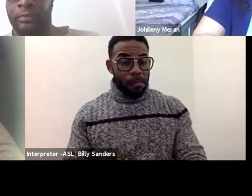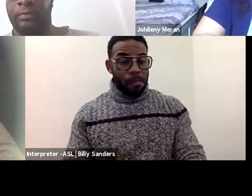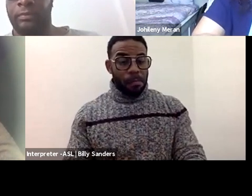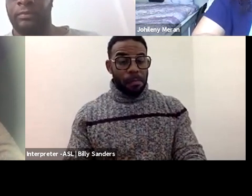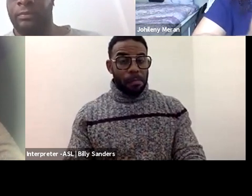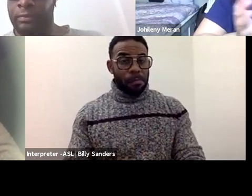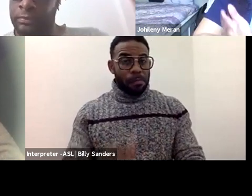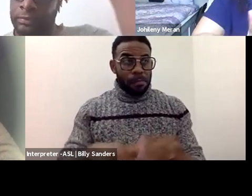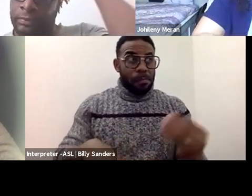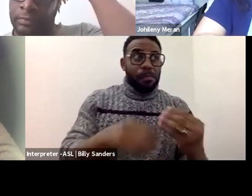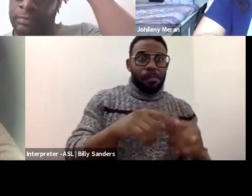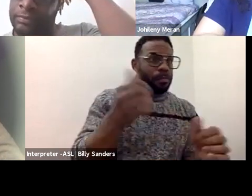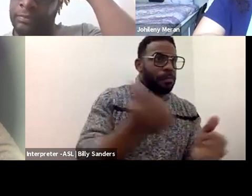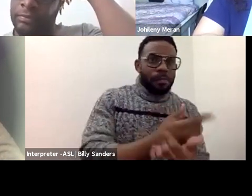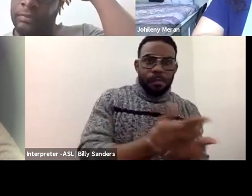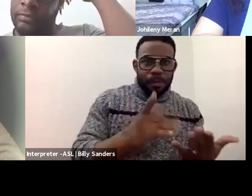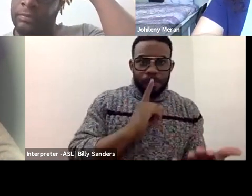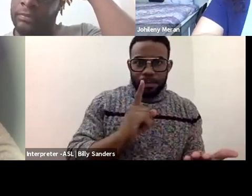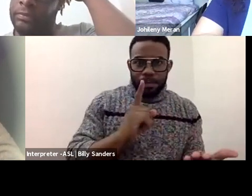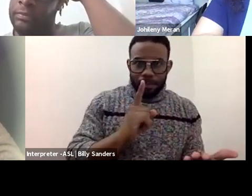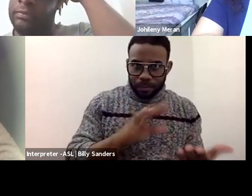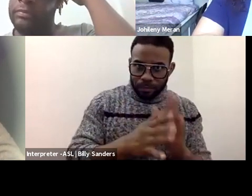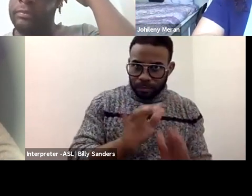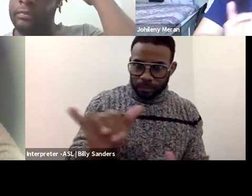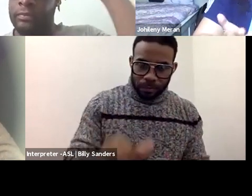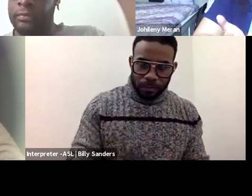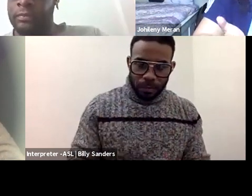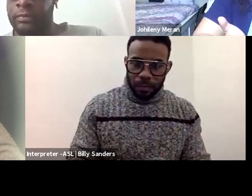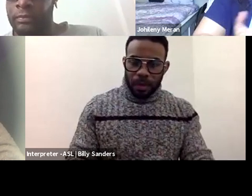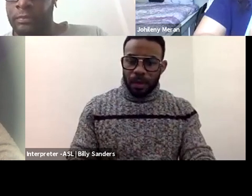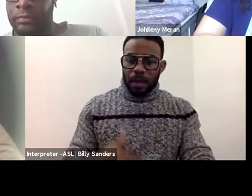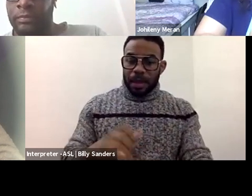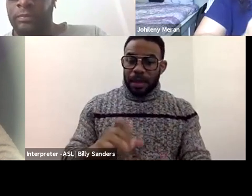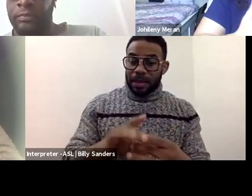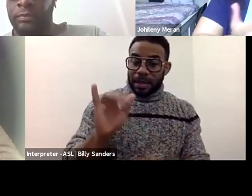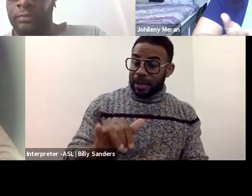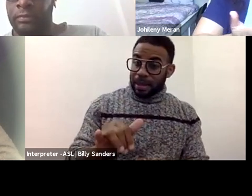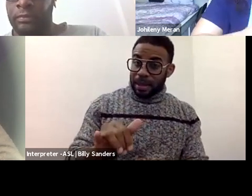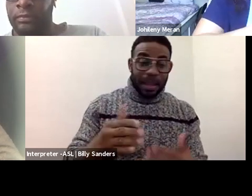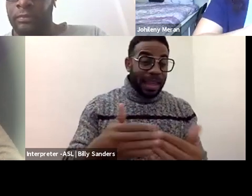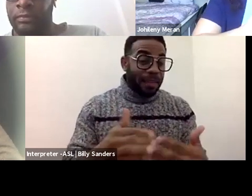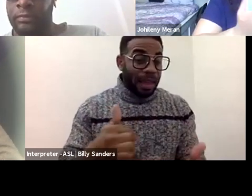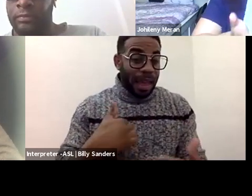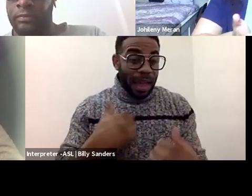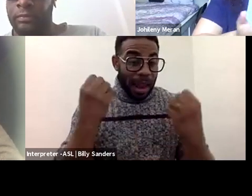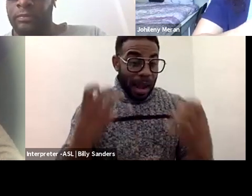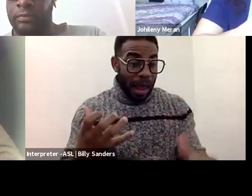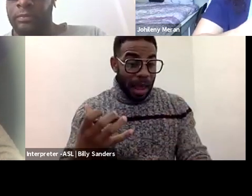in addition to everything else. Like I can say even though I had hardships